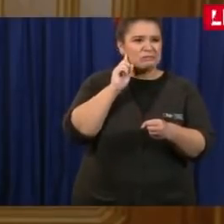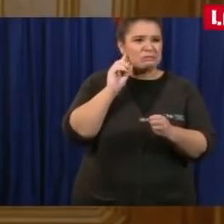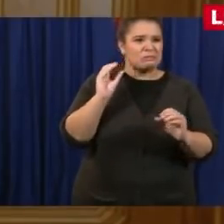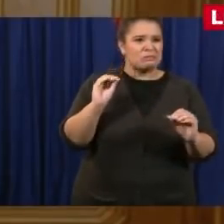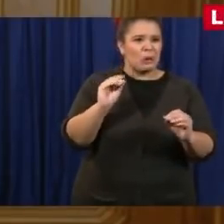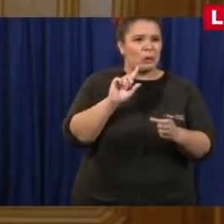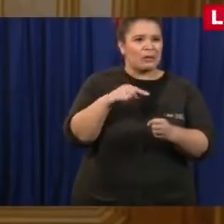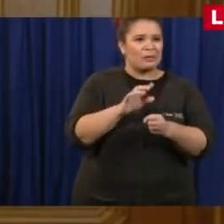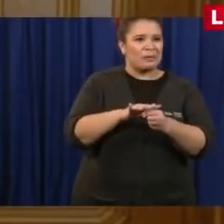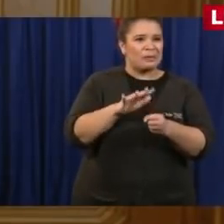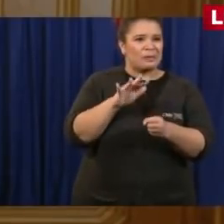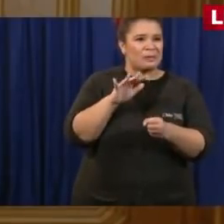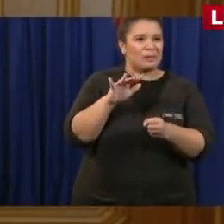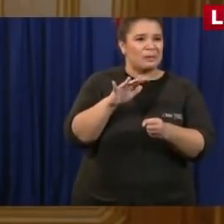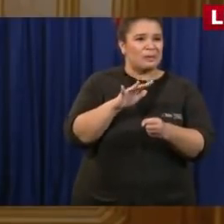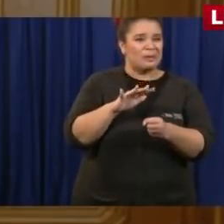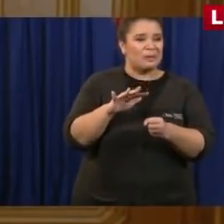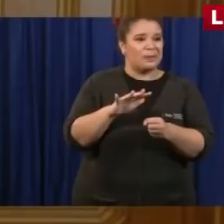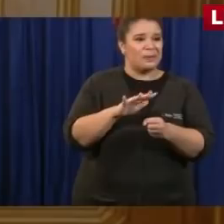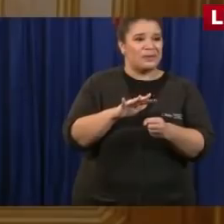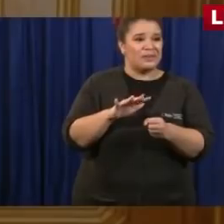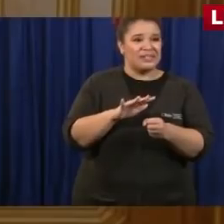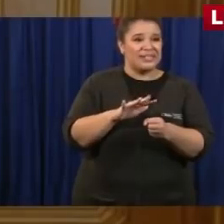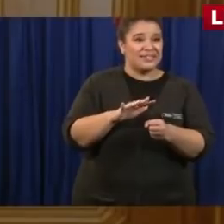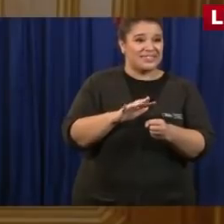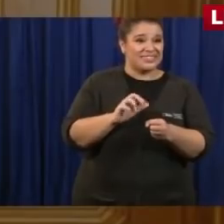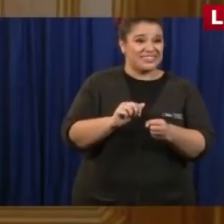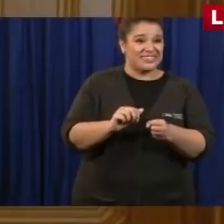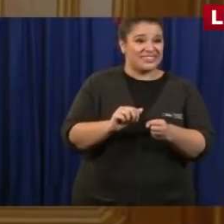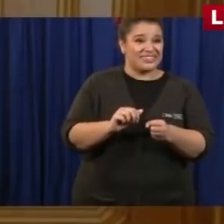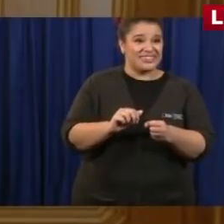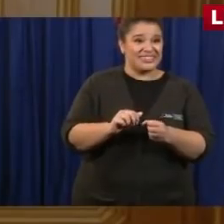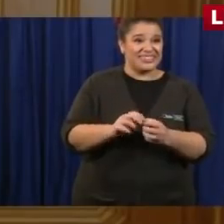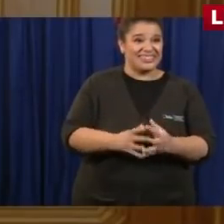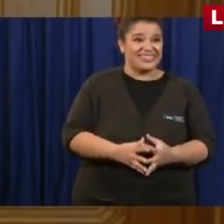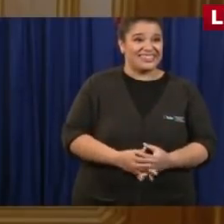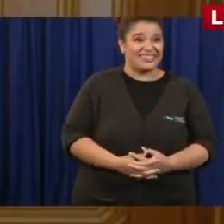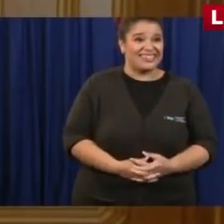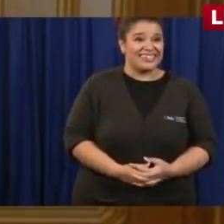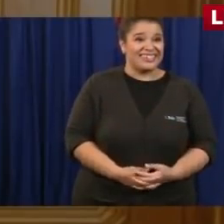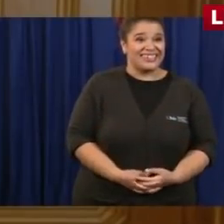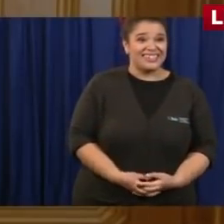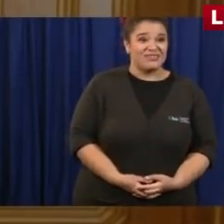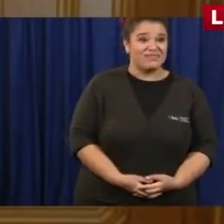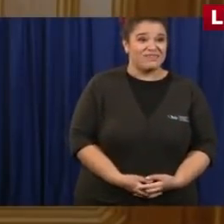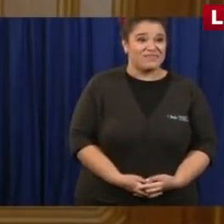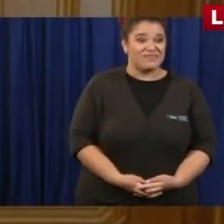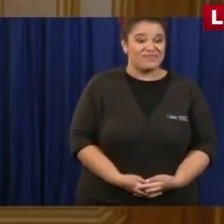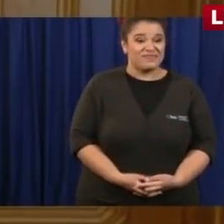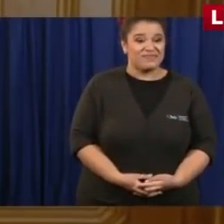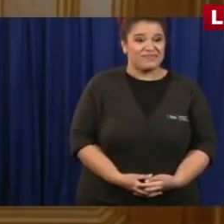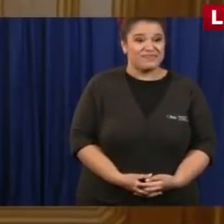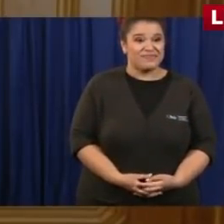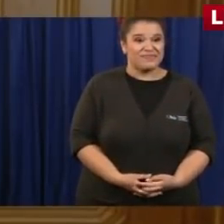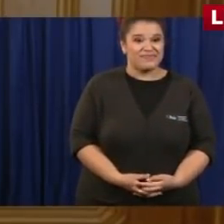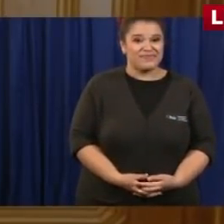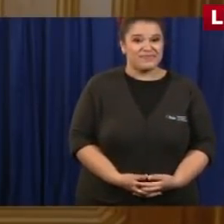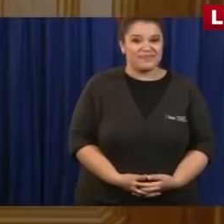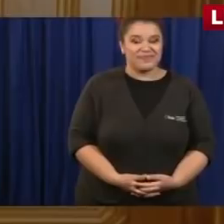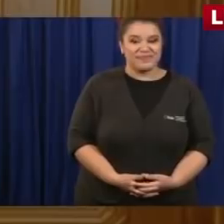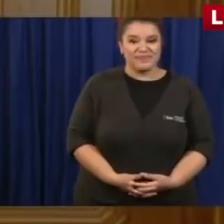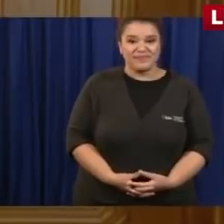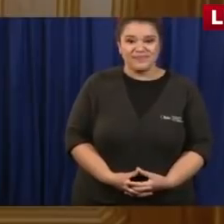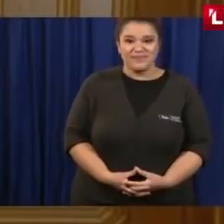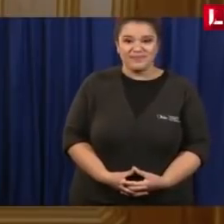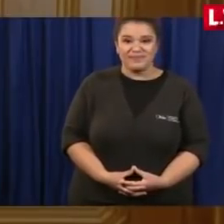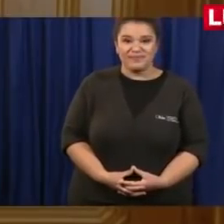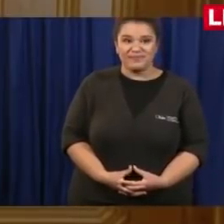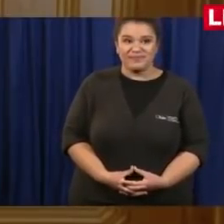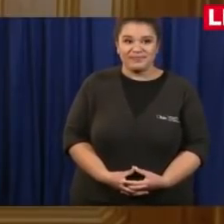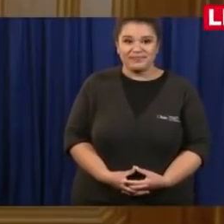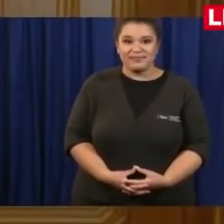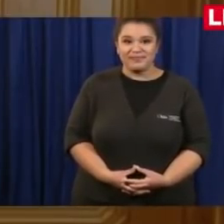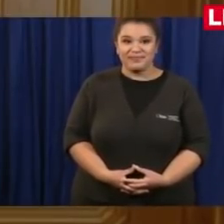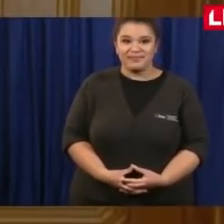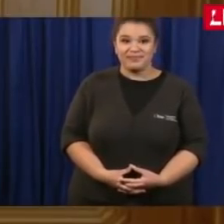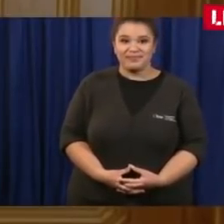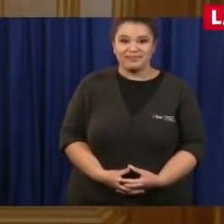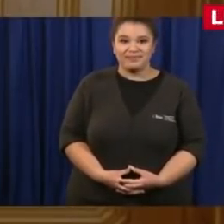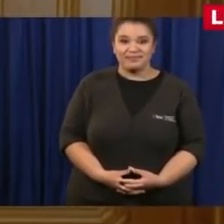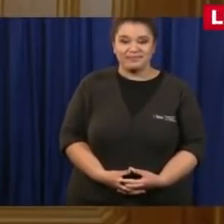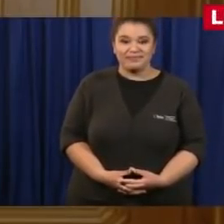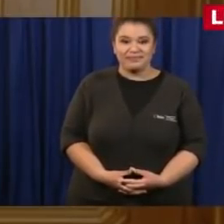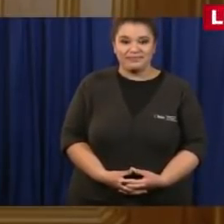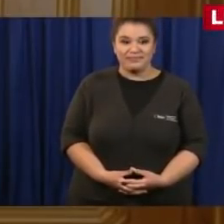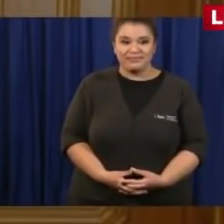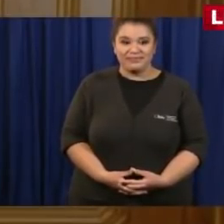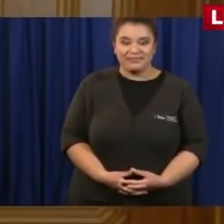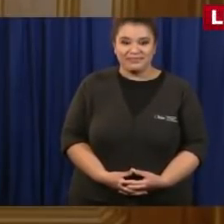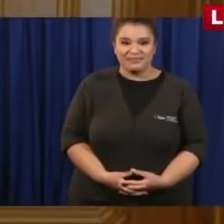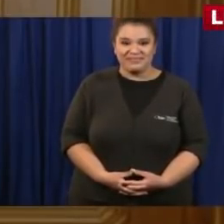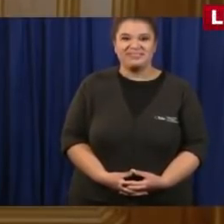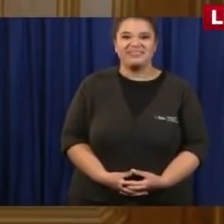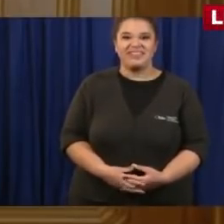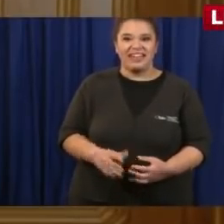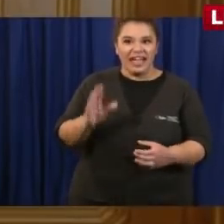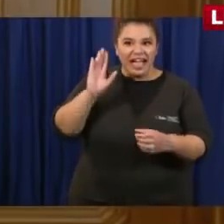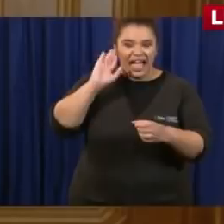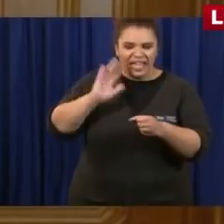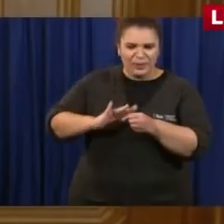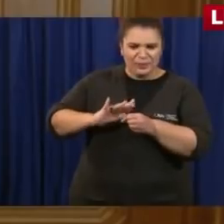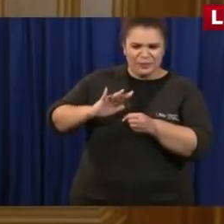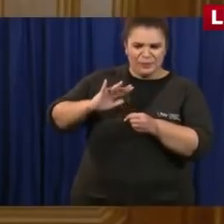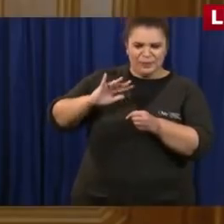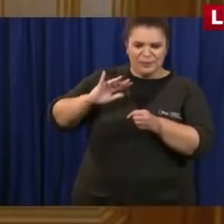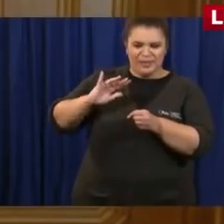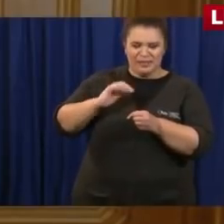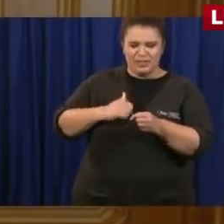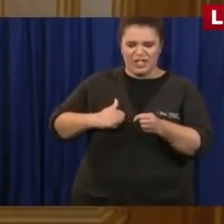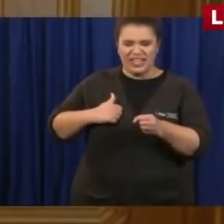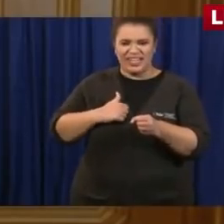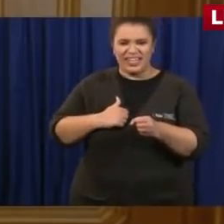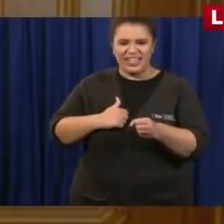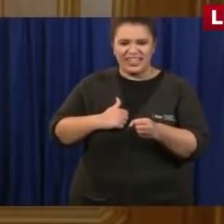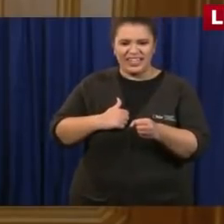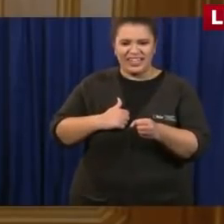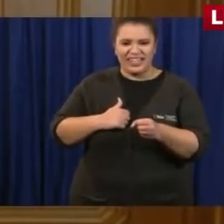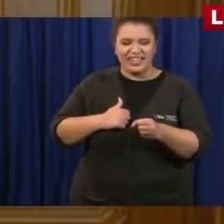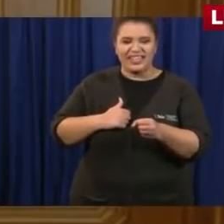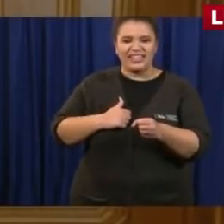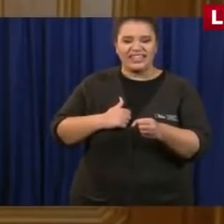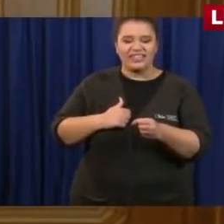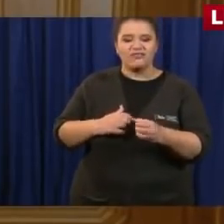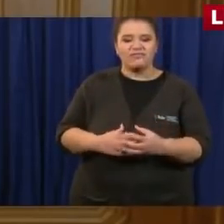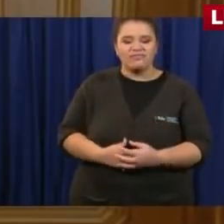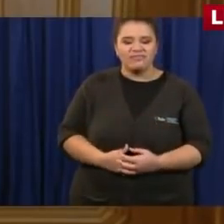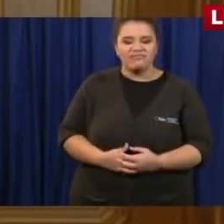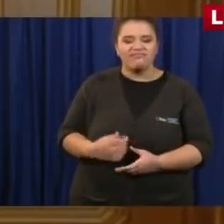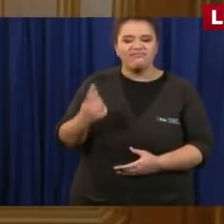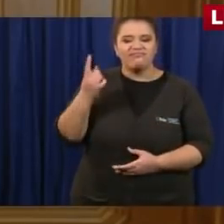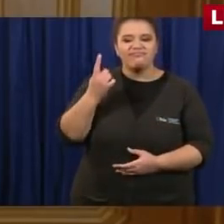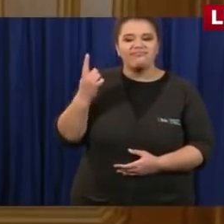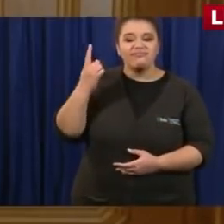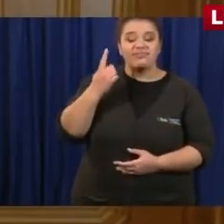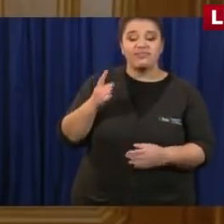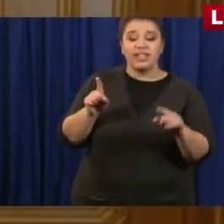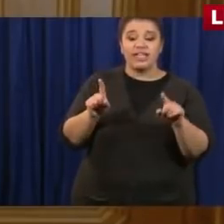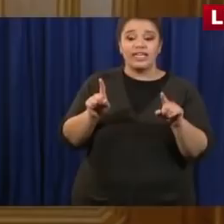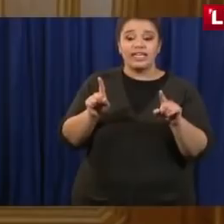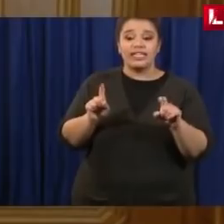GOOD AFTERNOON.